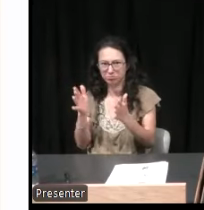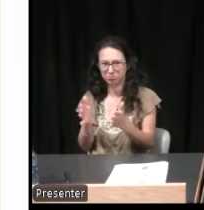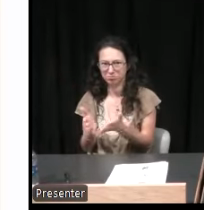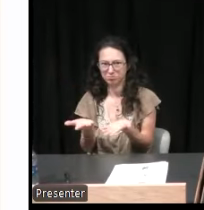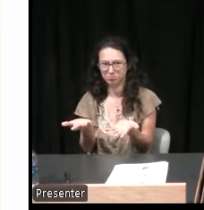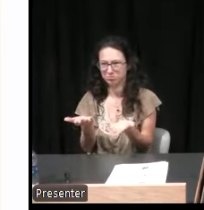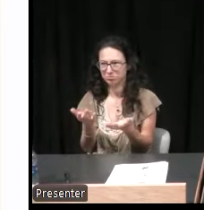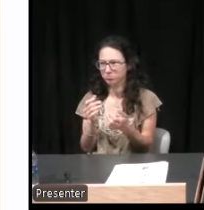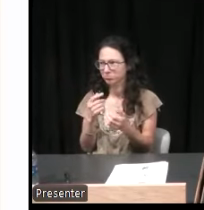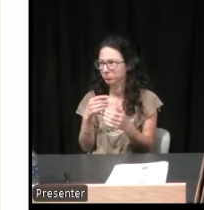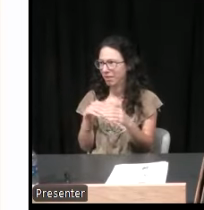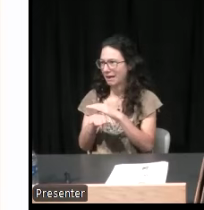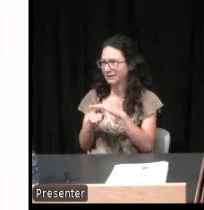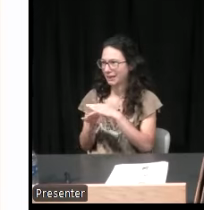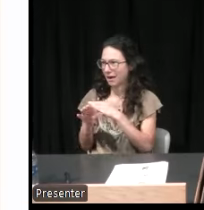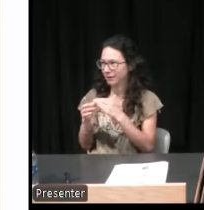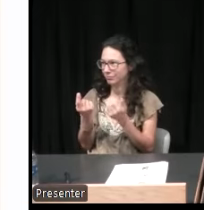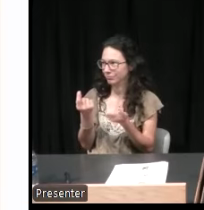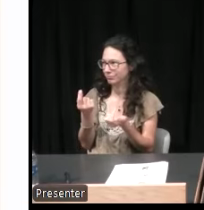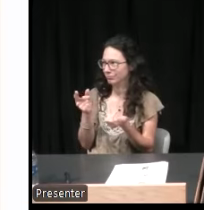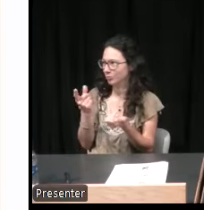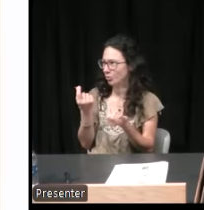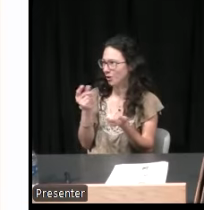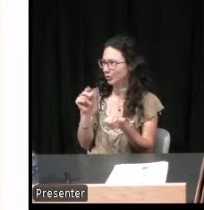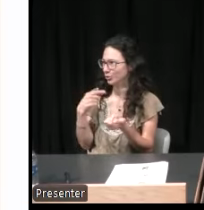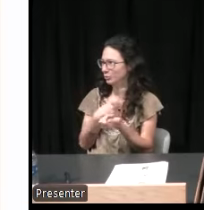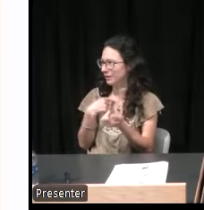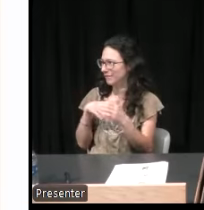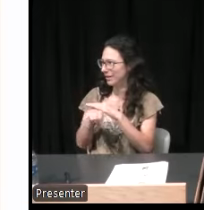see that information gets lost so when you take all of this extra information that